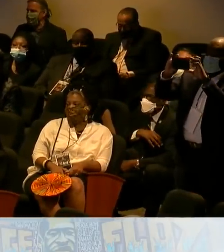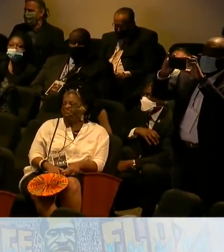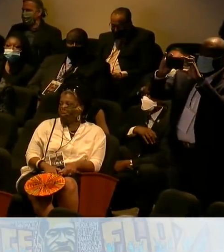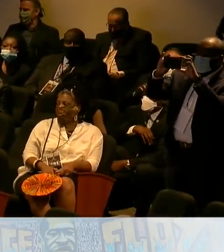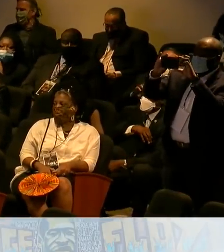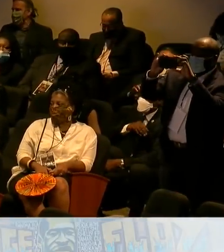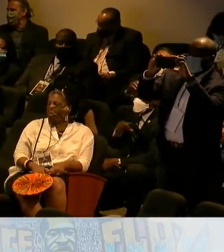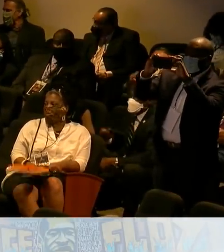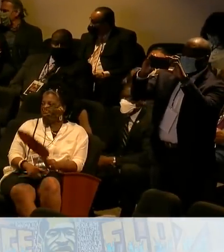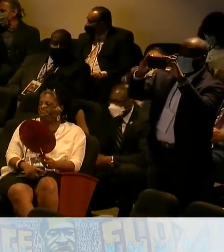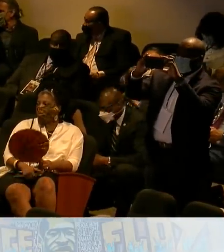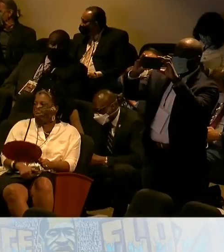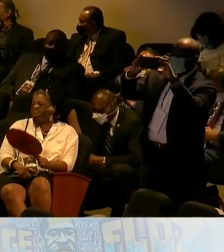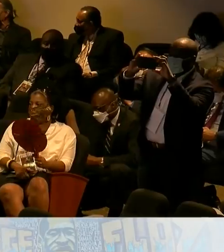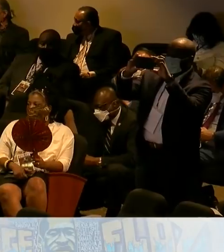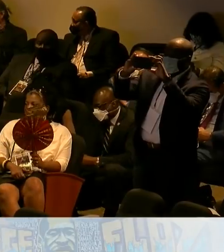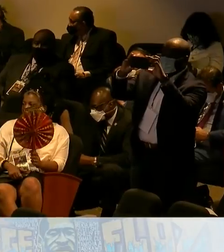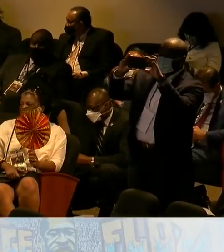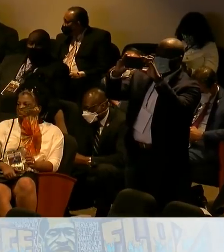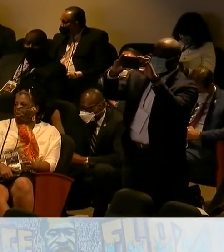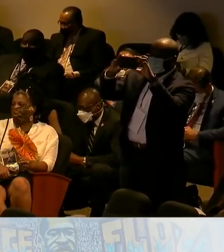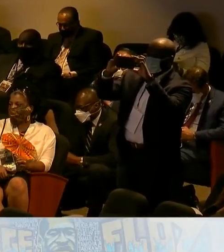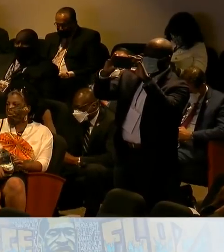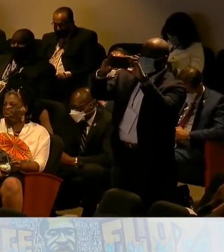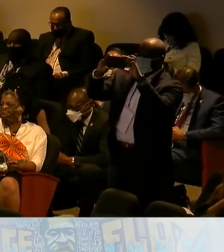SOON AS I GET HOME